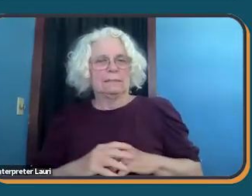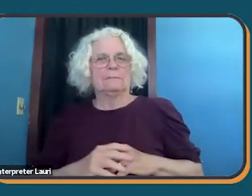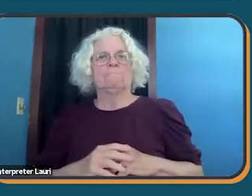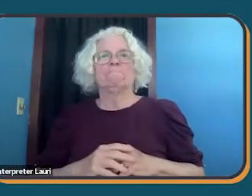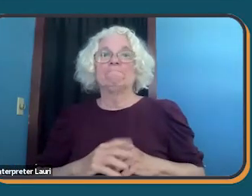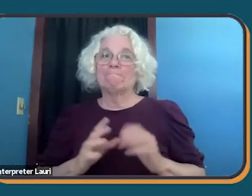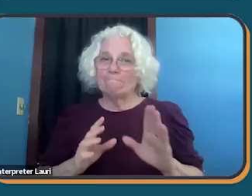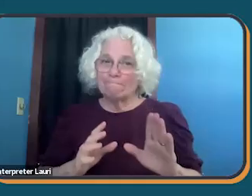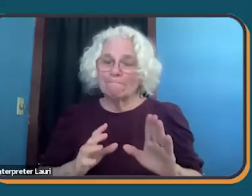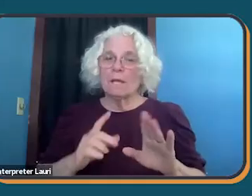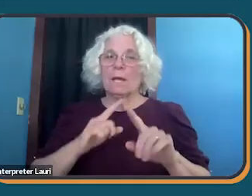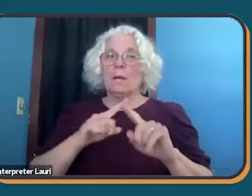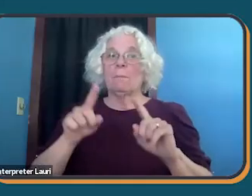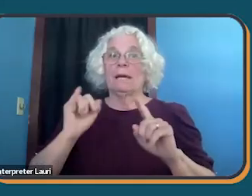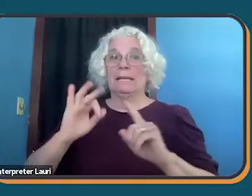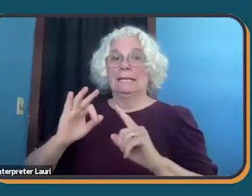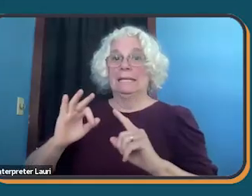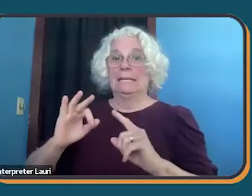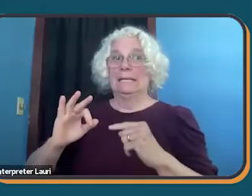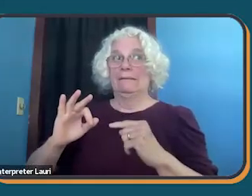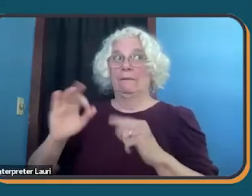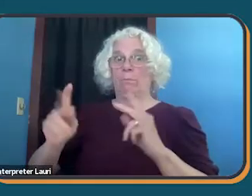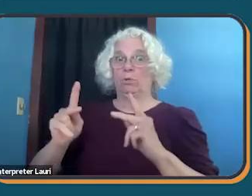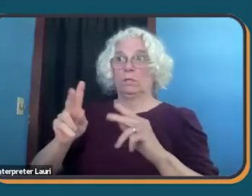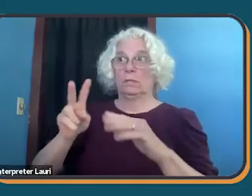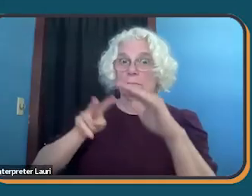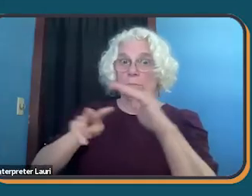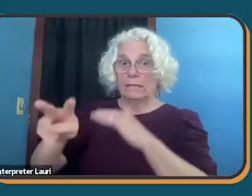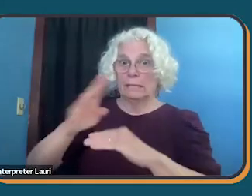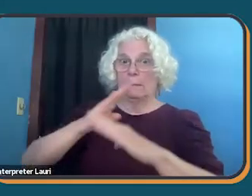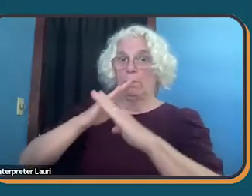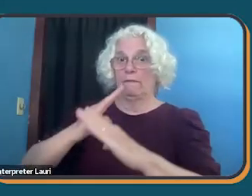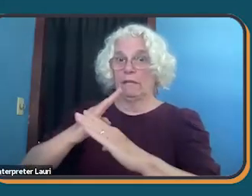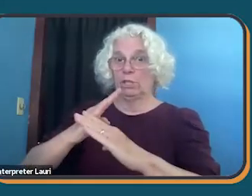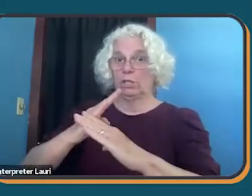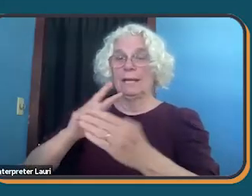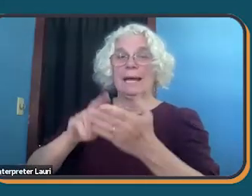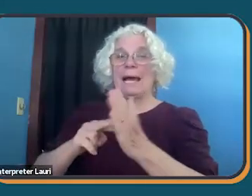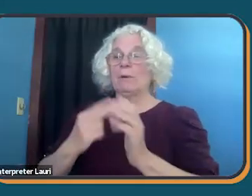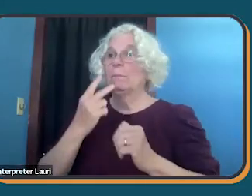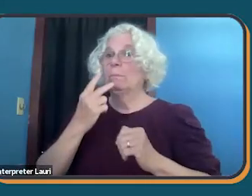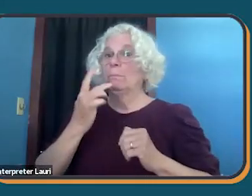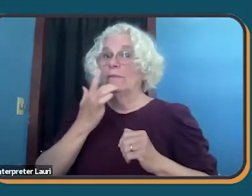as a preventionist I much prefer some screening over no screening.